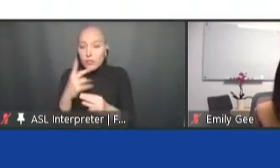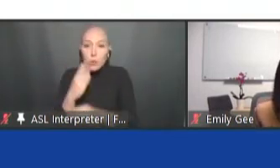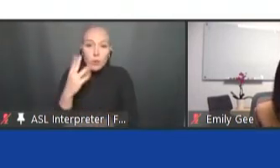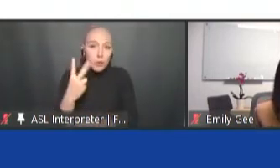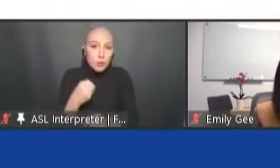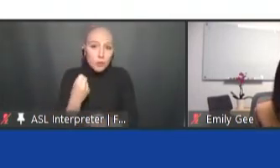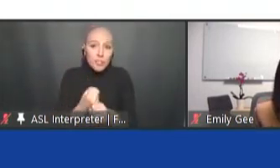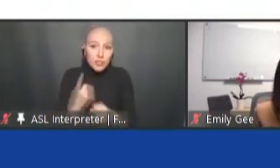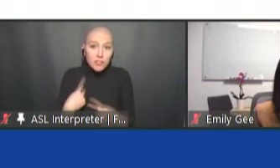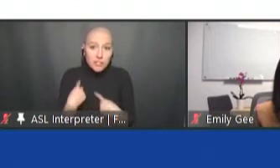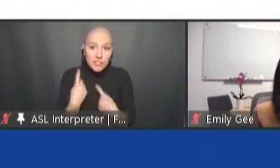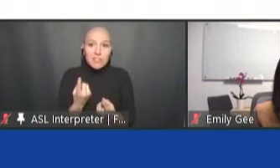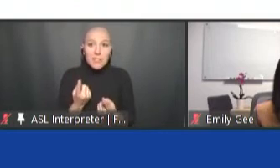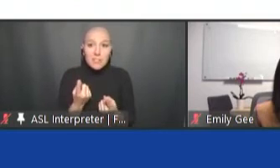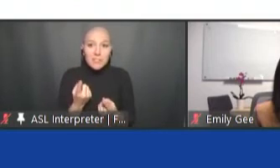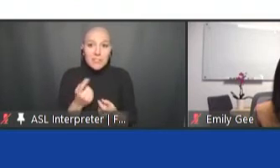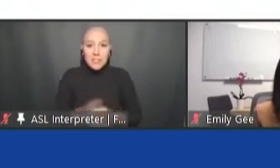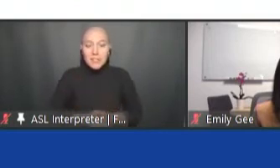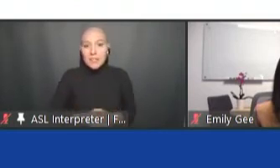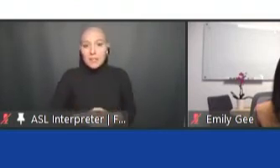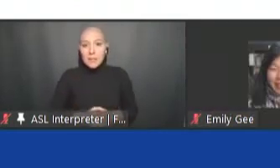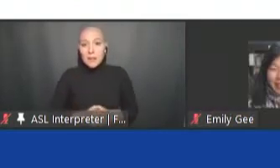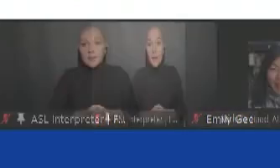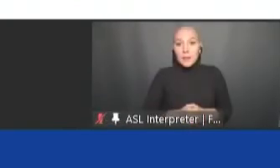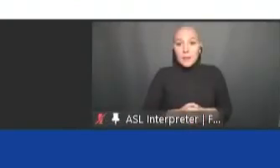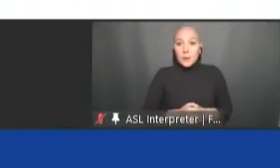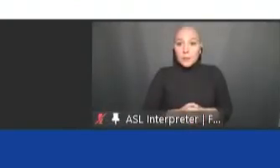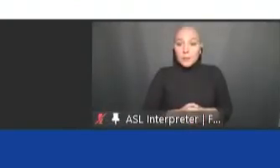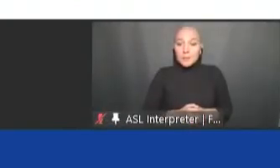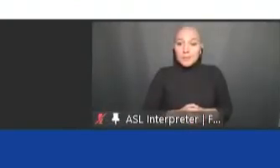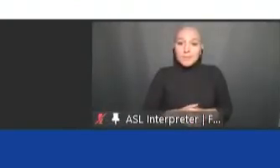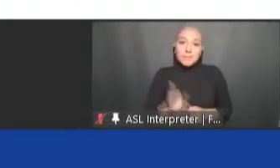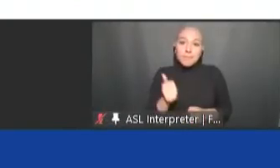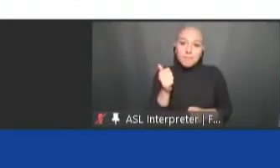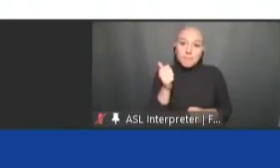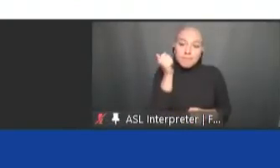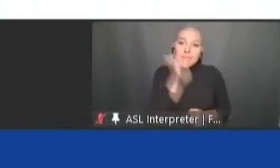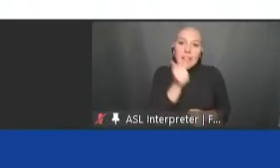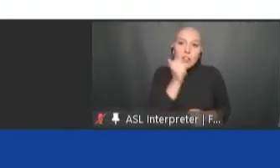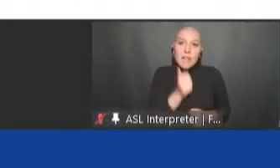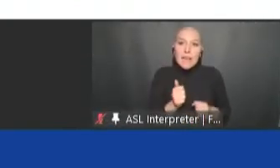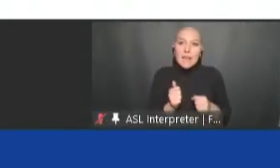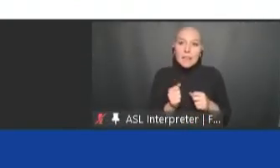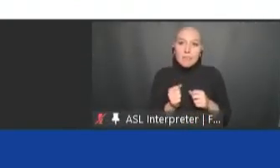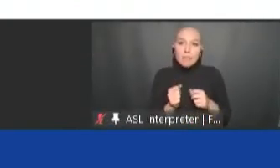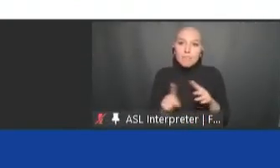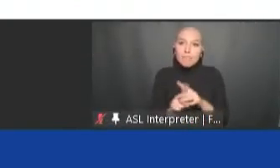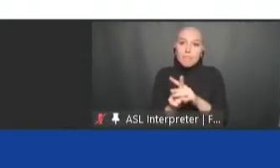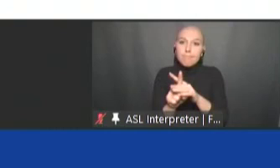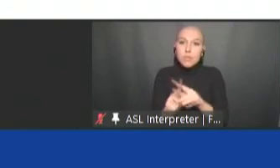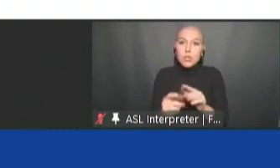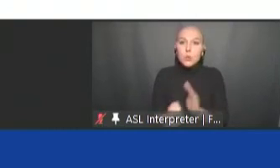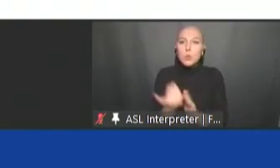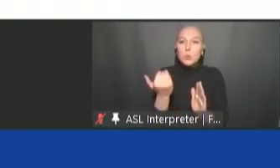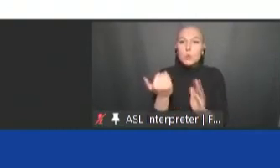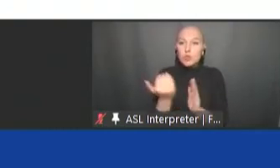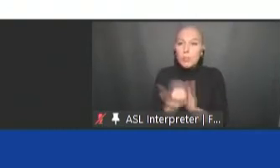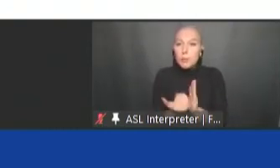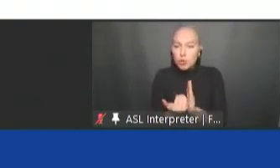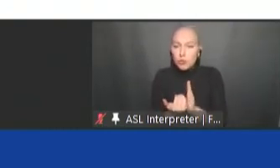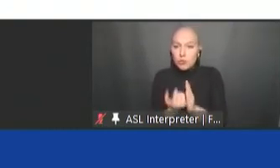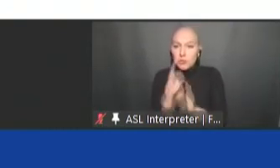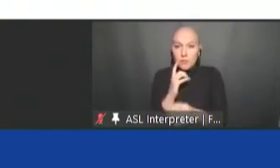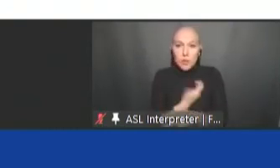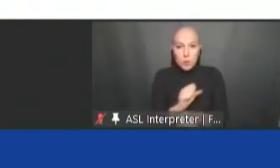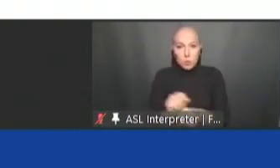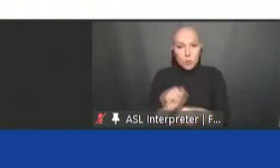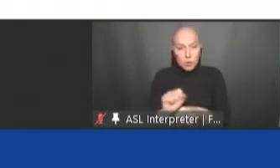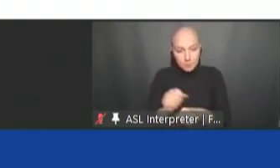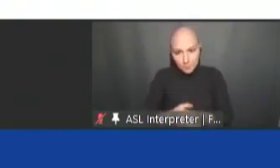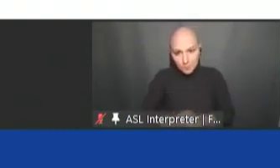And every day kind of brings a new chapter to the effort. But I'm very pleased to be with you